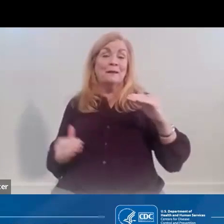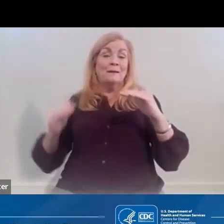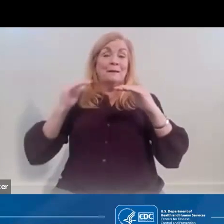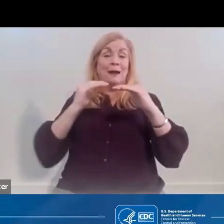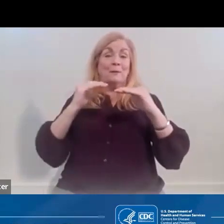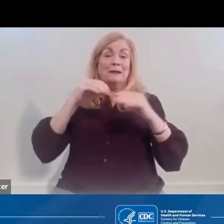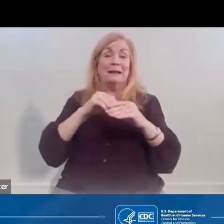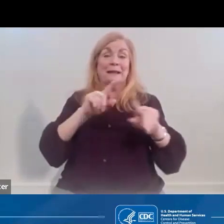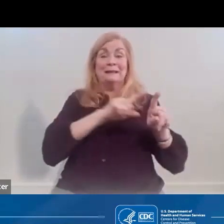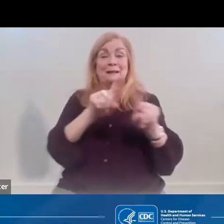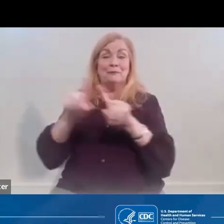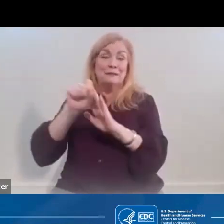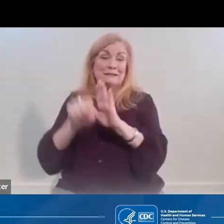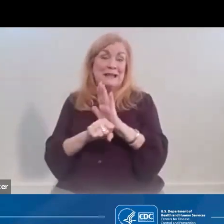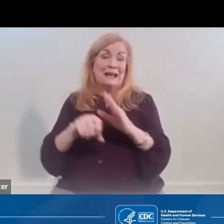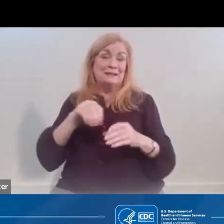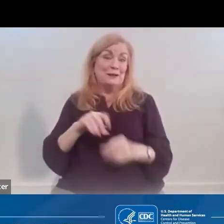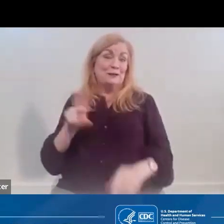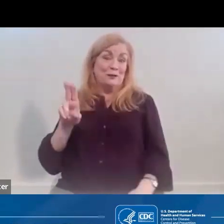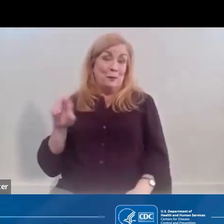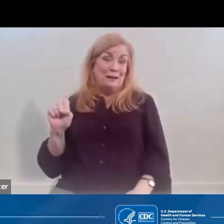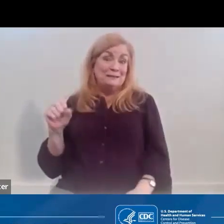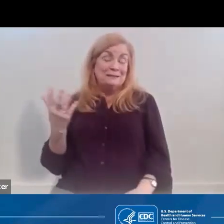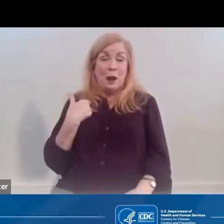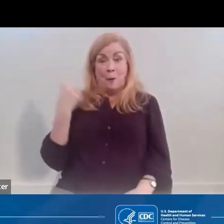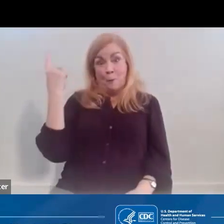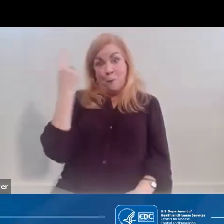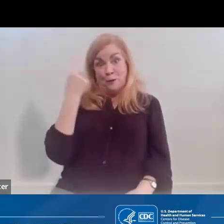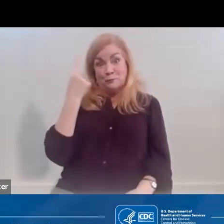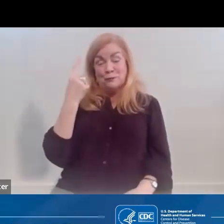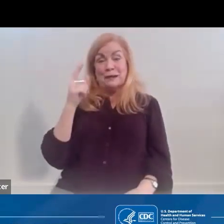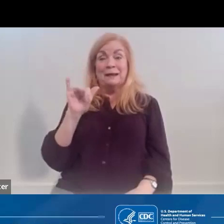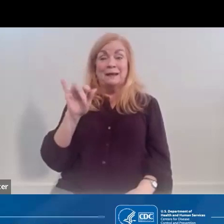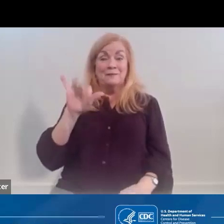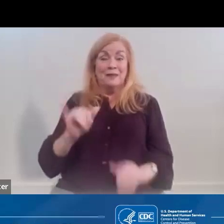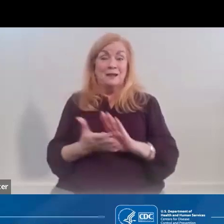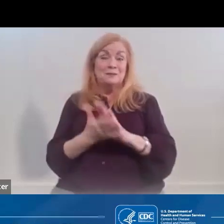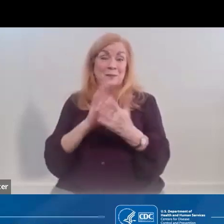in our nation, just wondering how whether or not that's become more and more of a challenge as well.